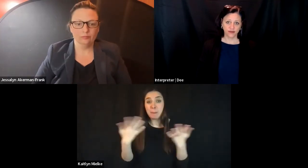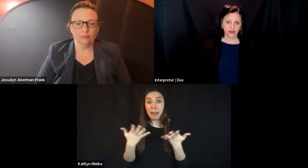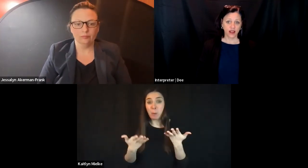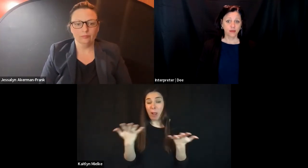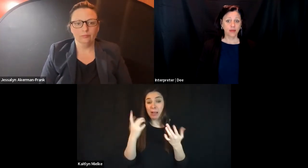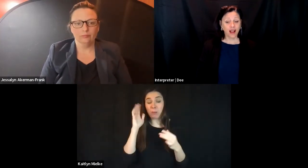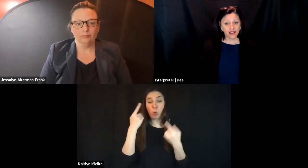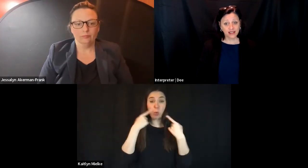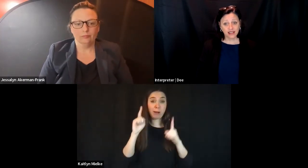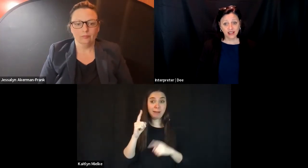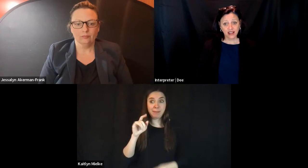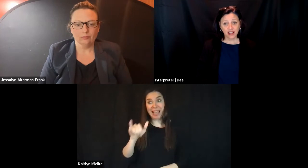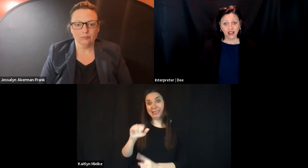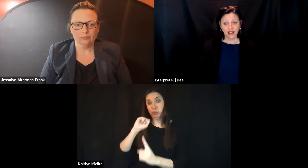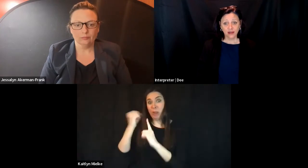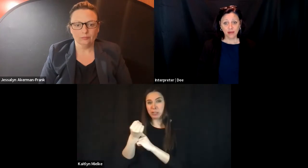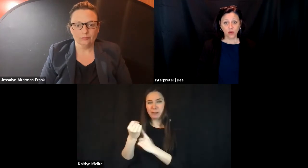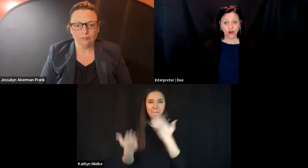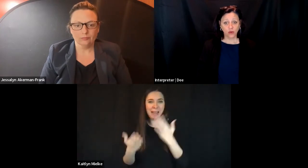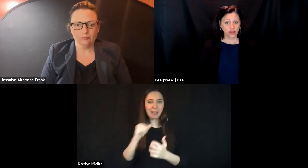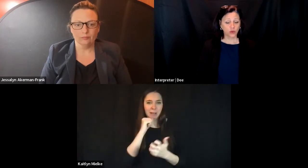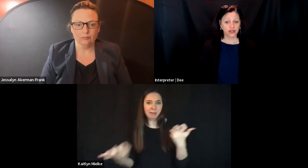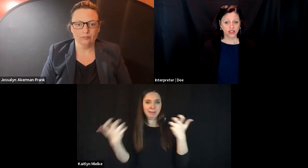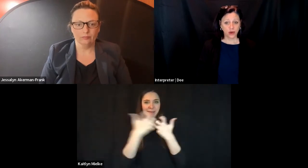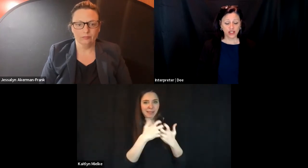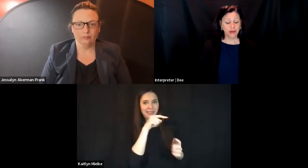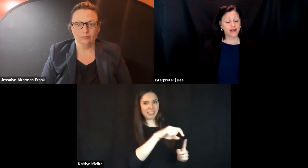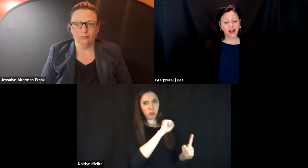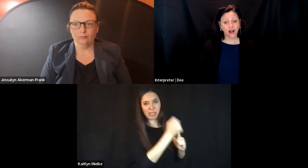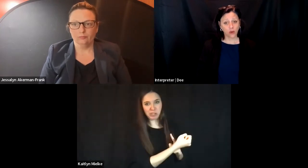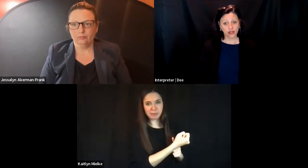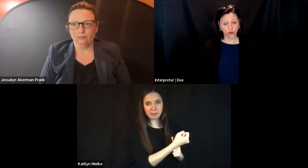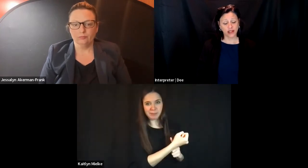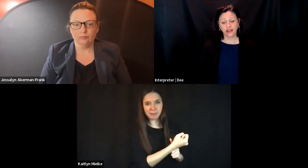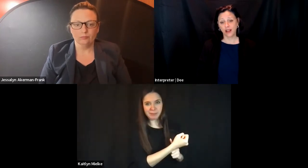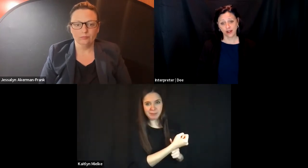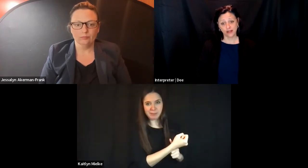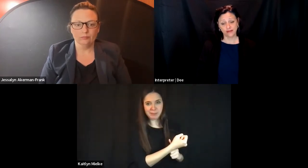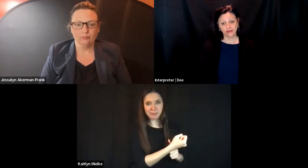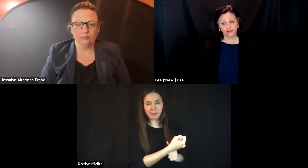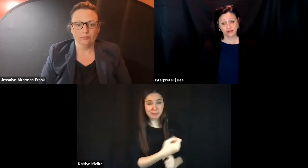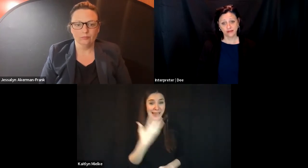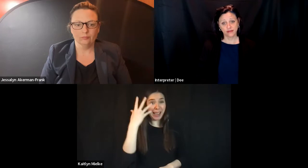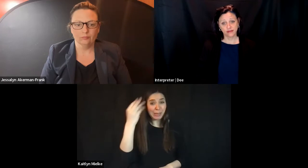Better ask than assume.